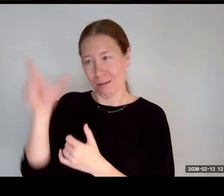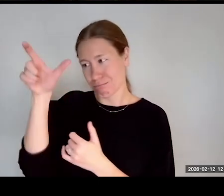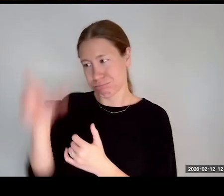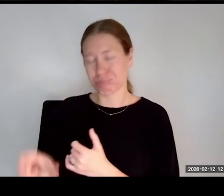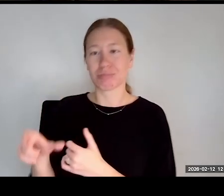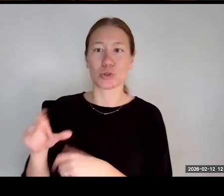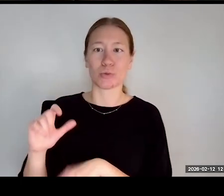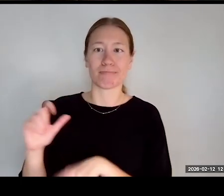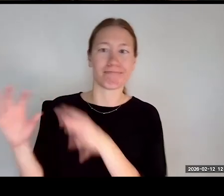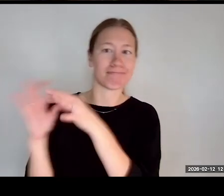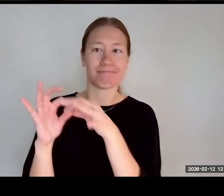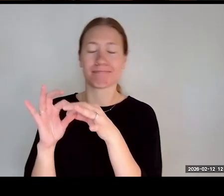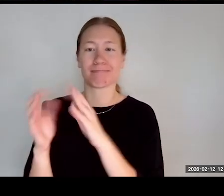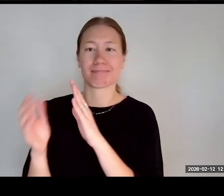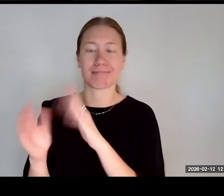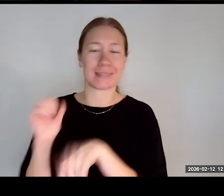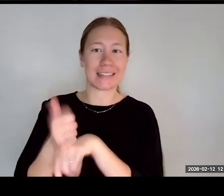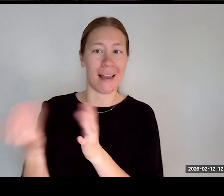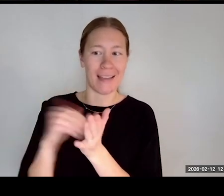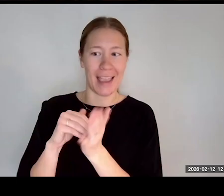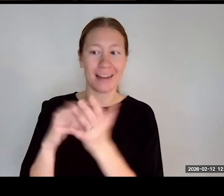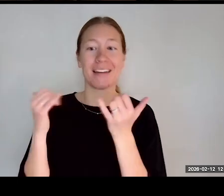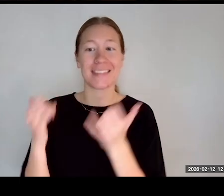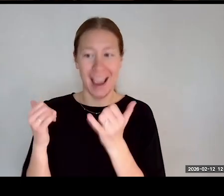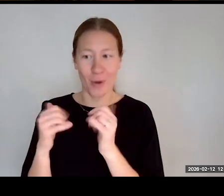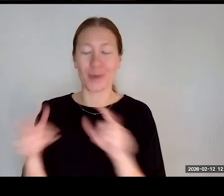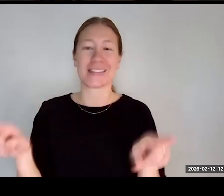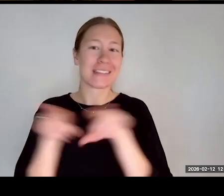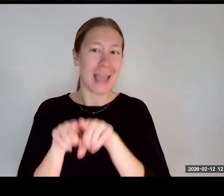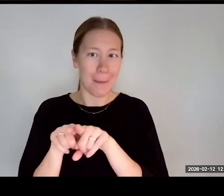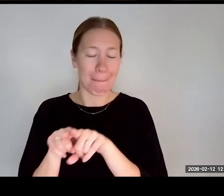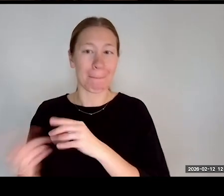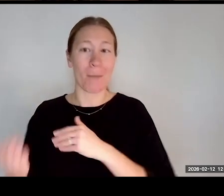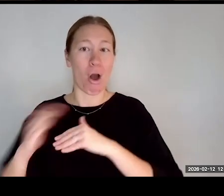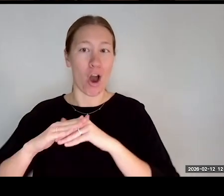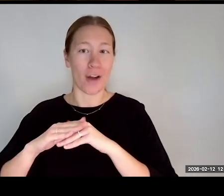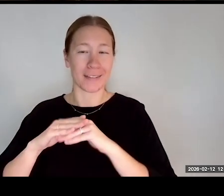It's associated with the image I have selected. I'm gonna do the same thing and toggle on mark is decorative.